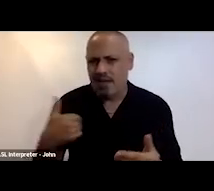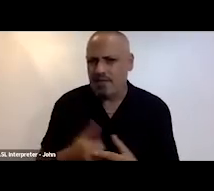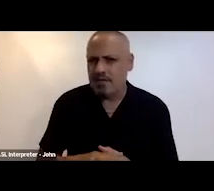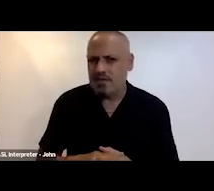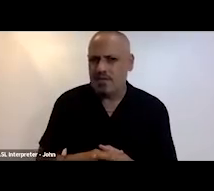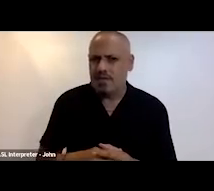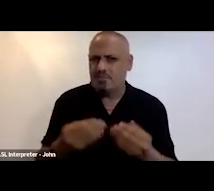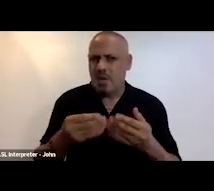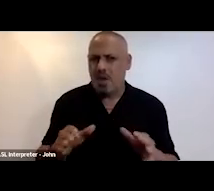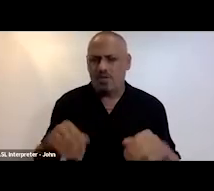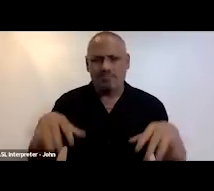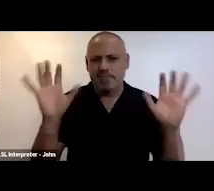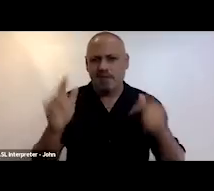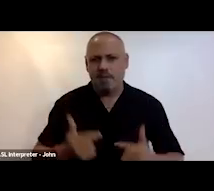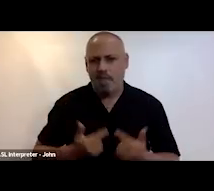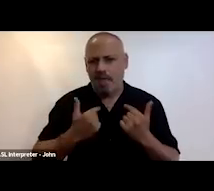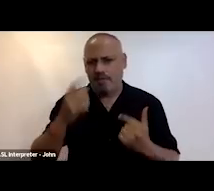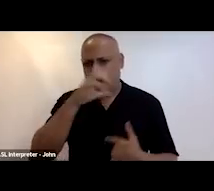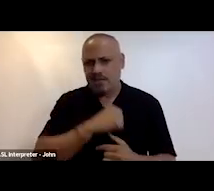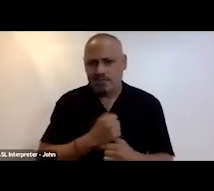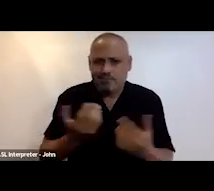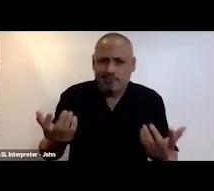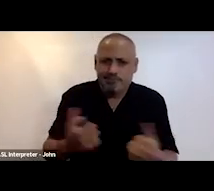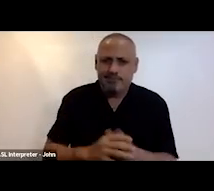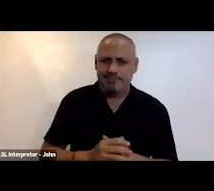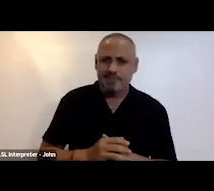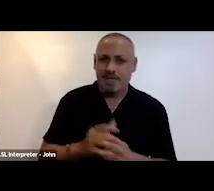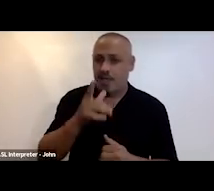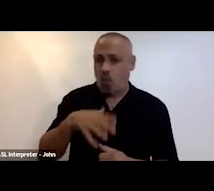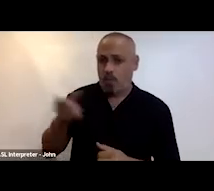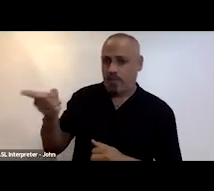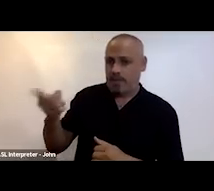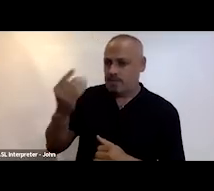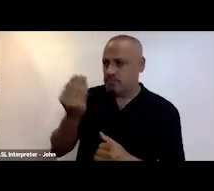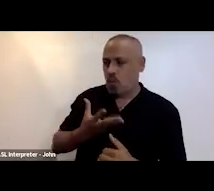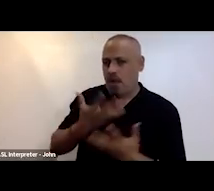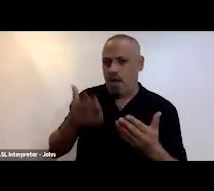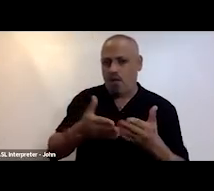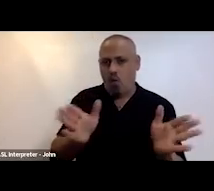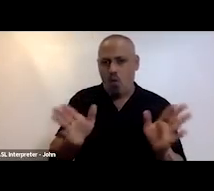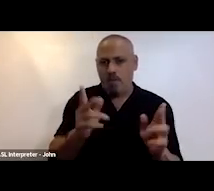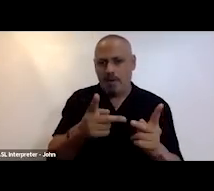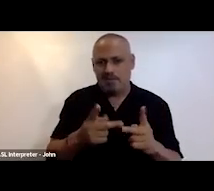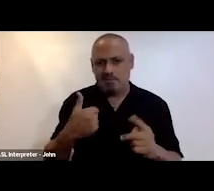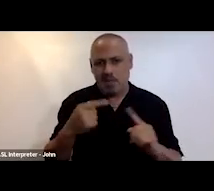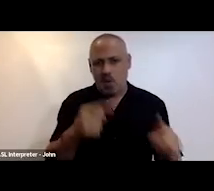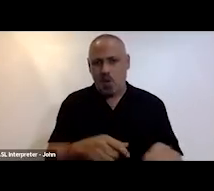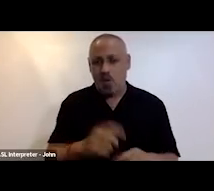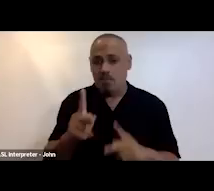kind of gave up on my life I guess. That lady over there told me that there's a lot of open cases for me, a lot of people are putting in the work